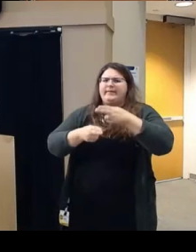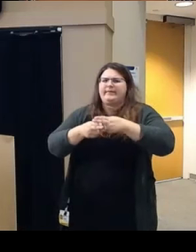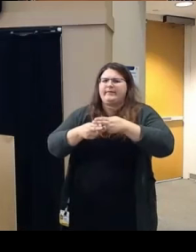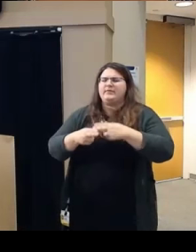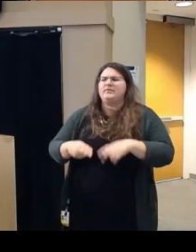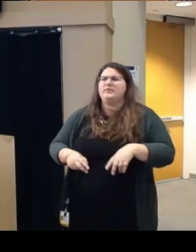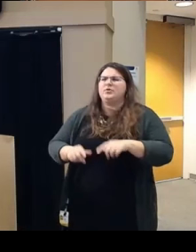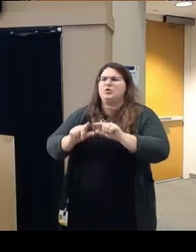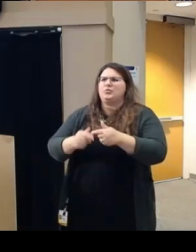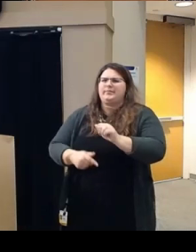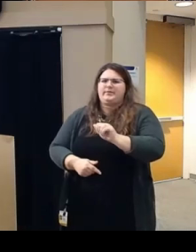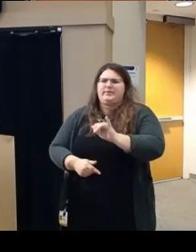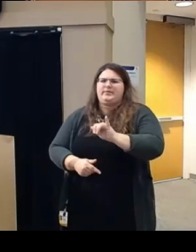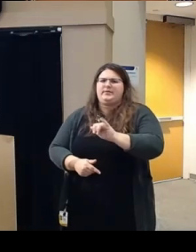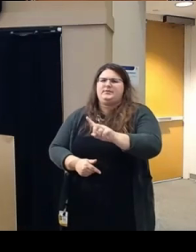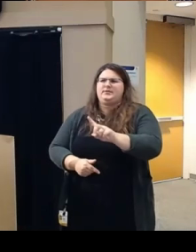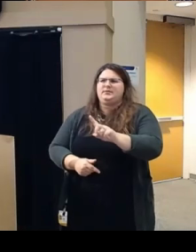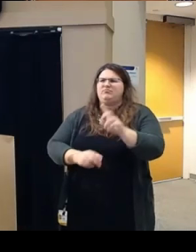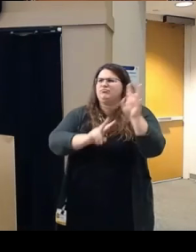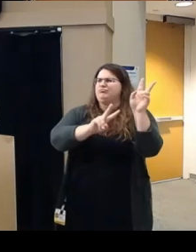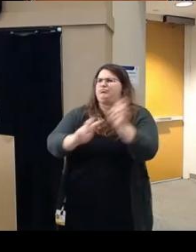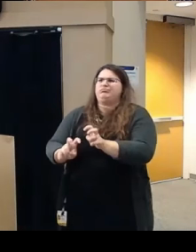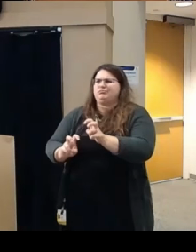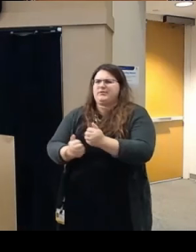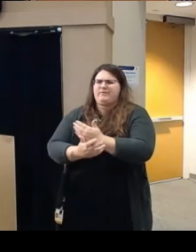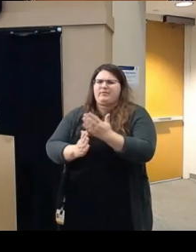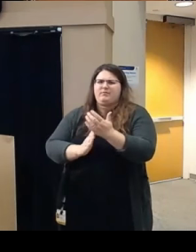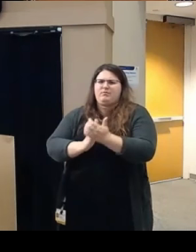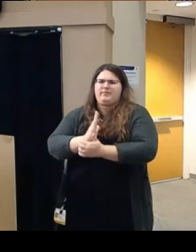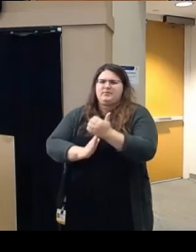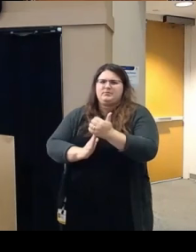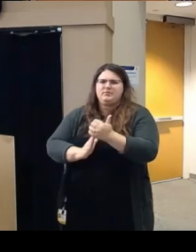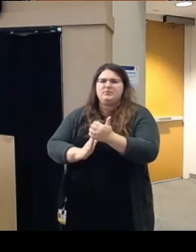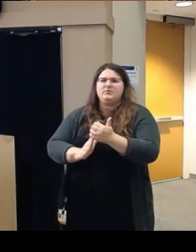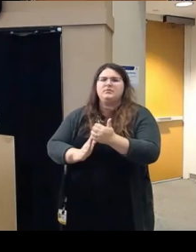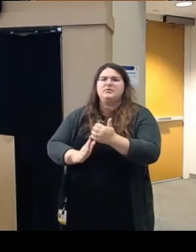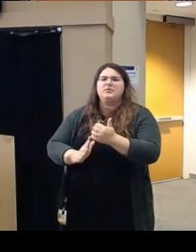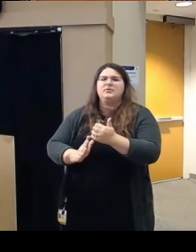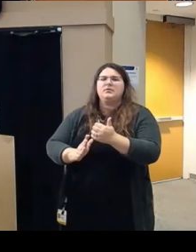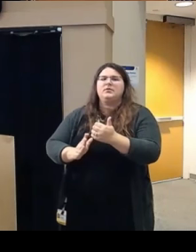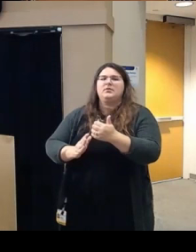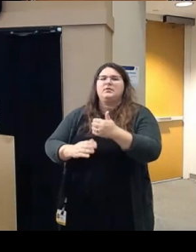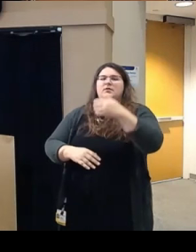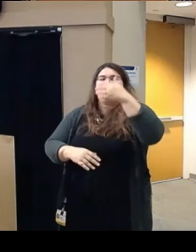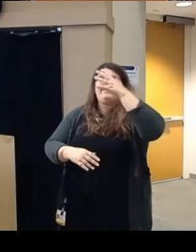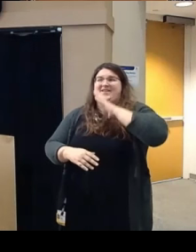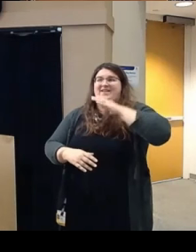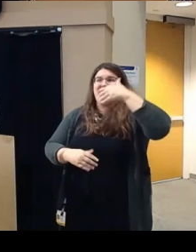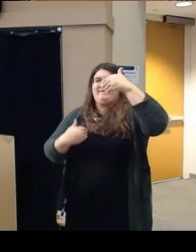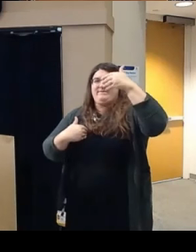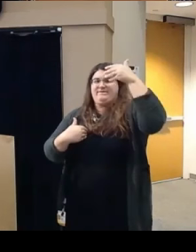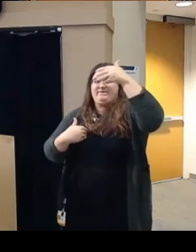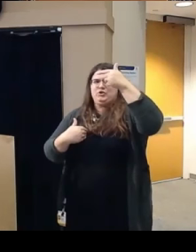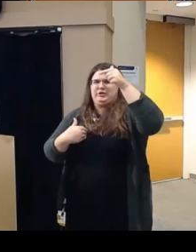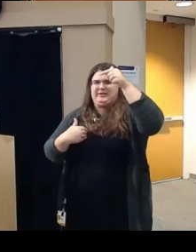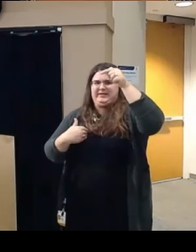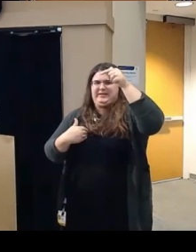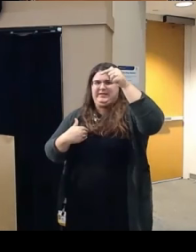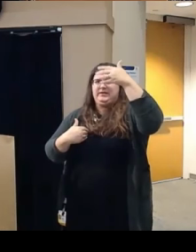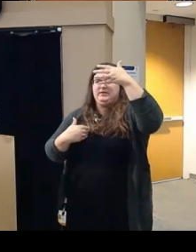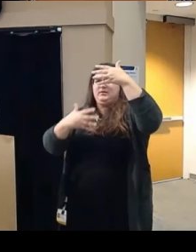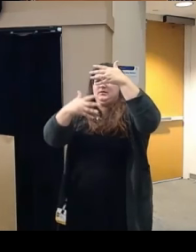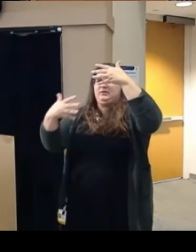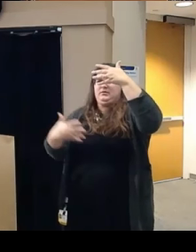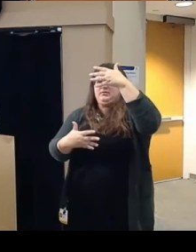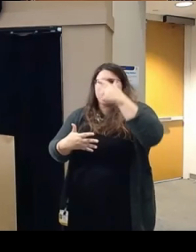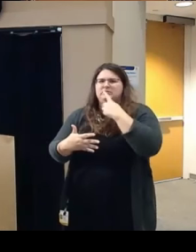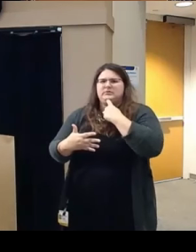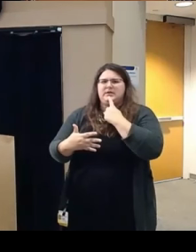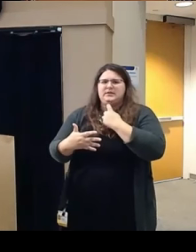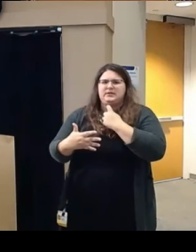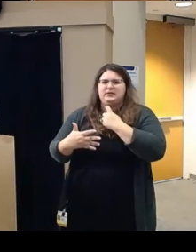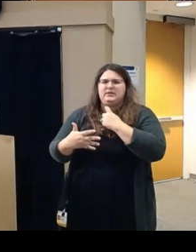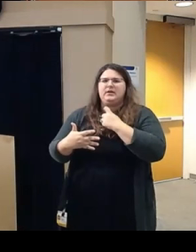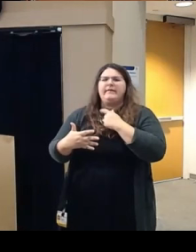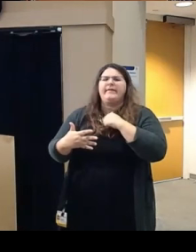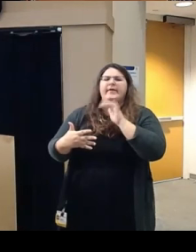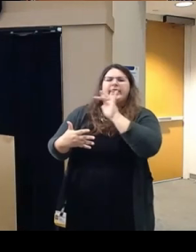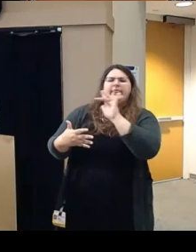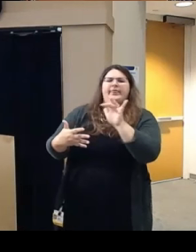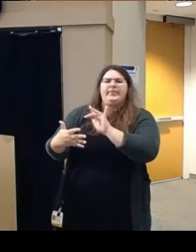big and so I can do F2 to move through each of these sections